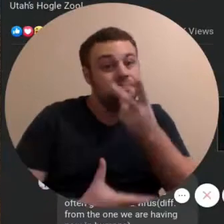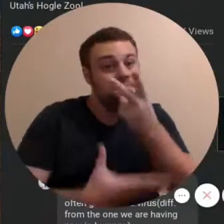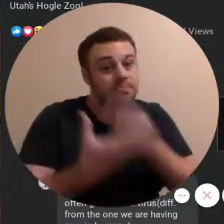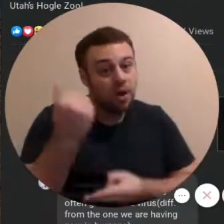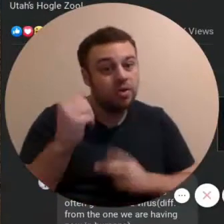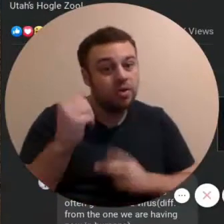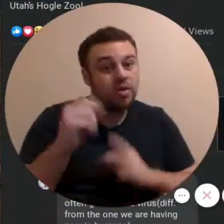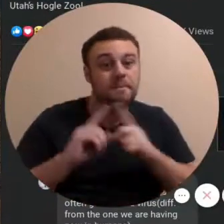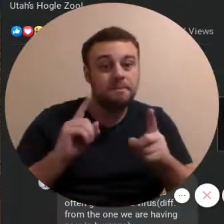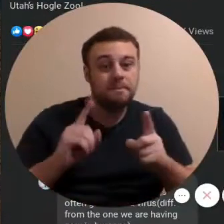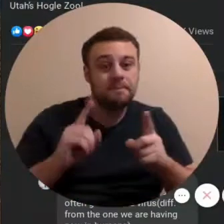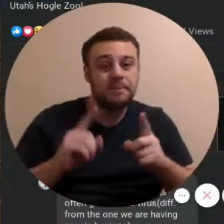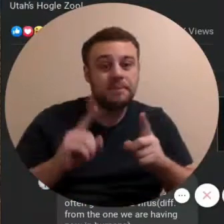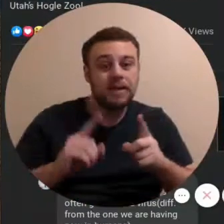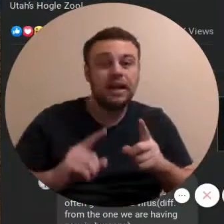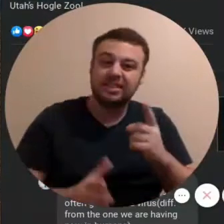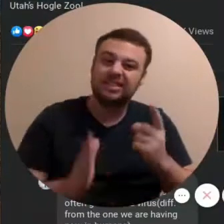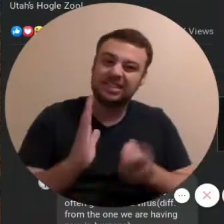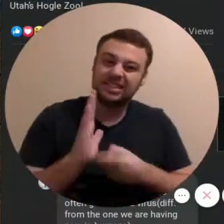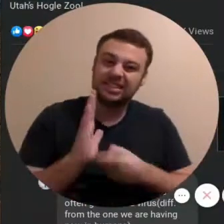Brad: A little bit like a hot mess?